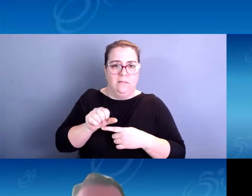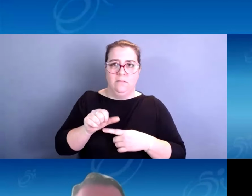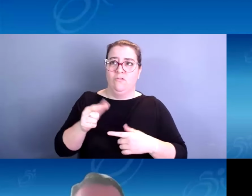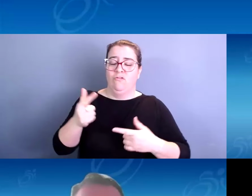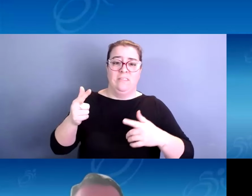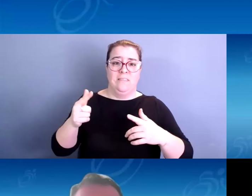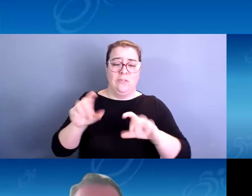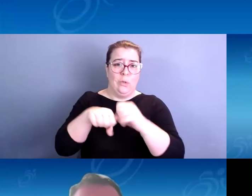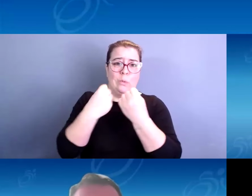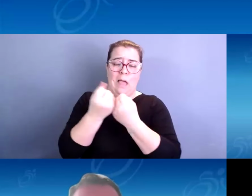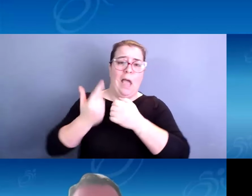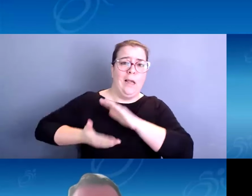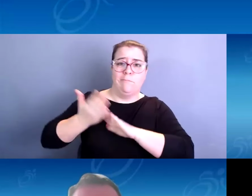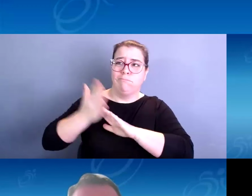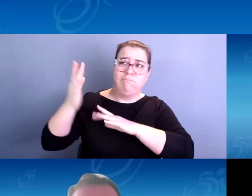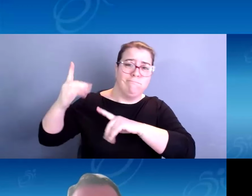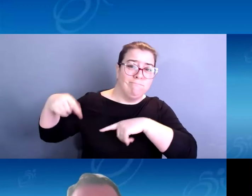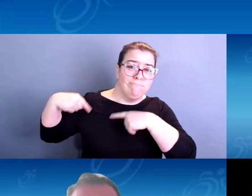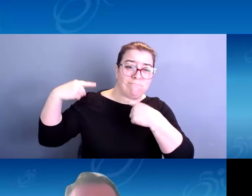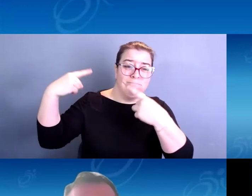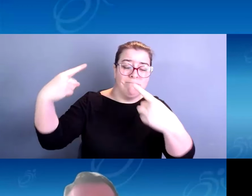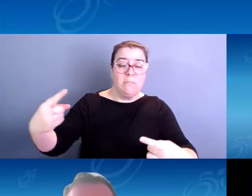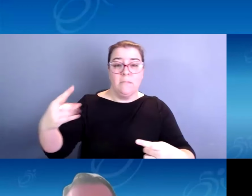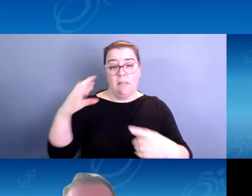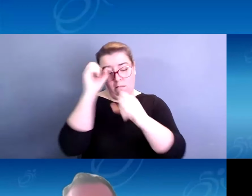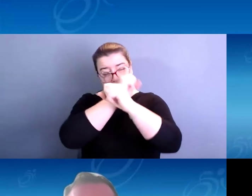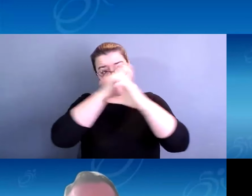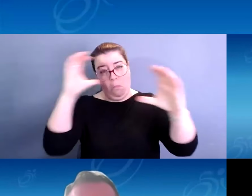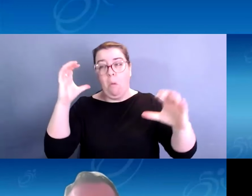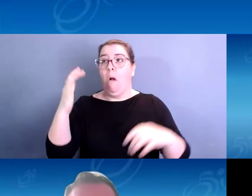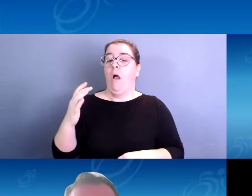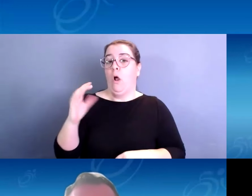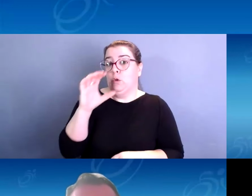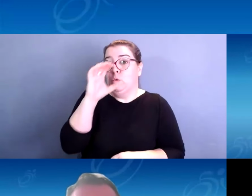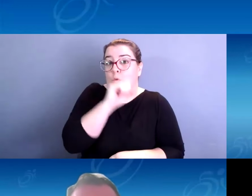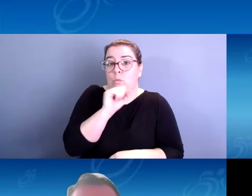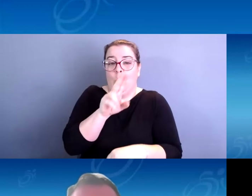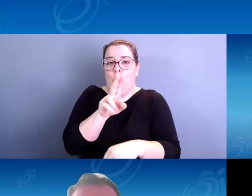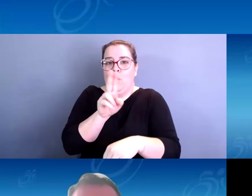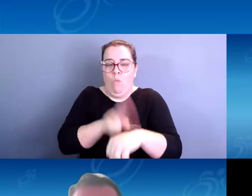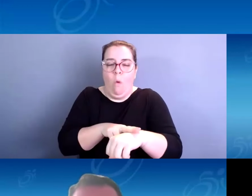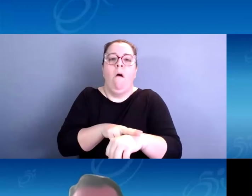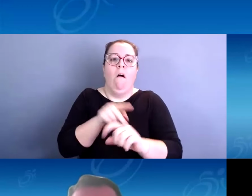therefore it makes these beliefs or acts, what we call ableism, seem normal.